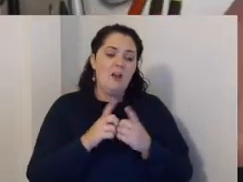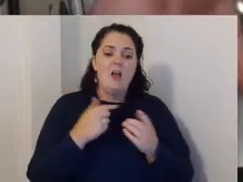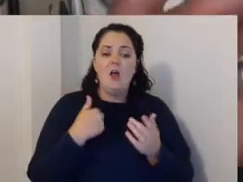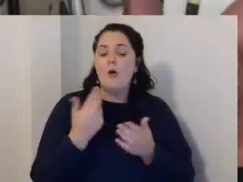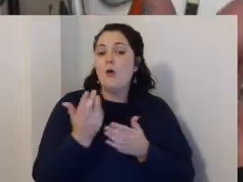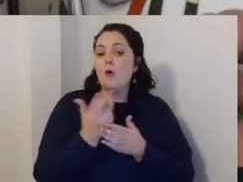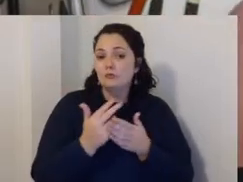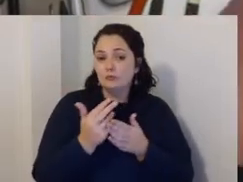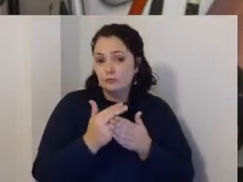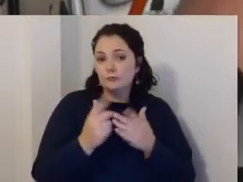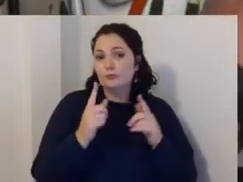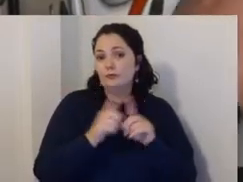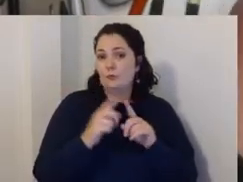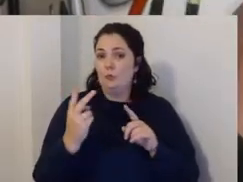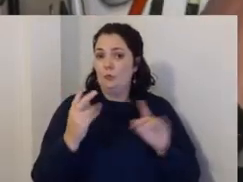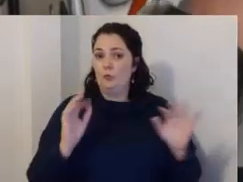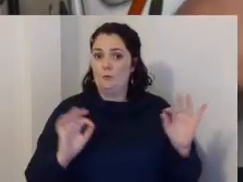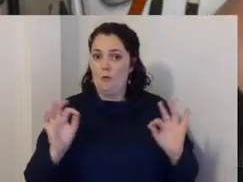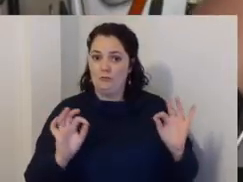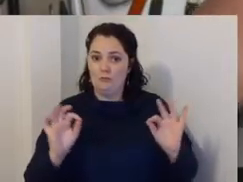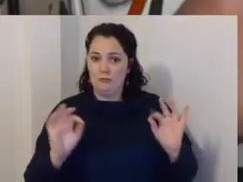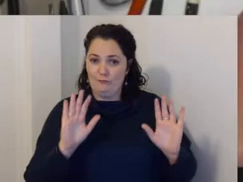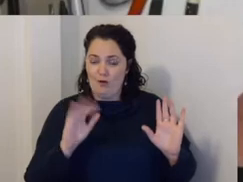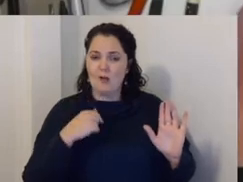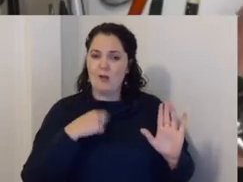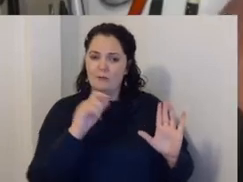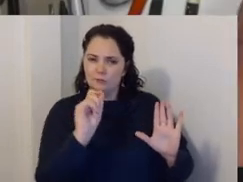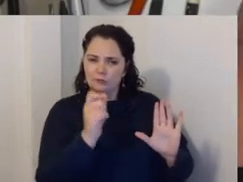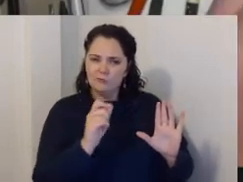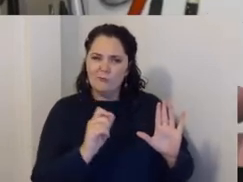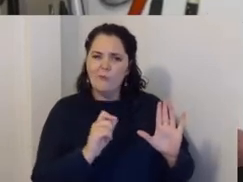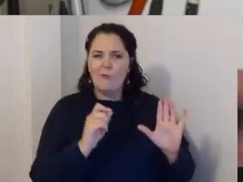and Rachel together and I did some outlines, I did some contours and I mapped them out